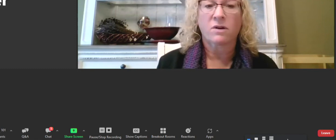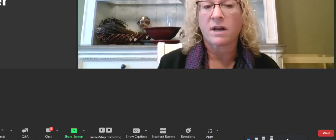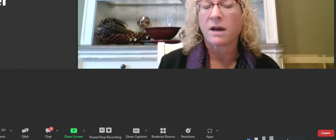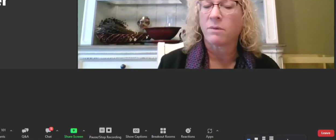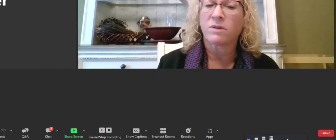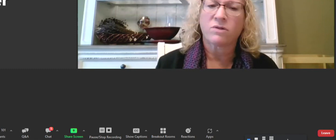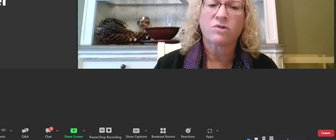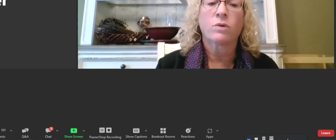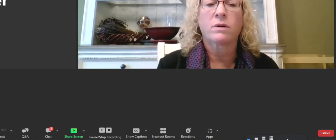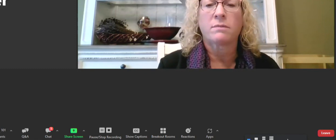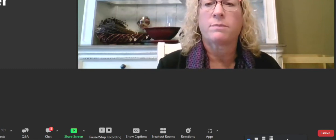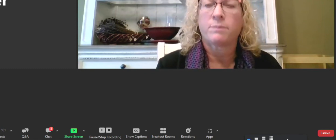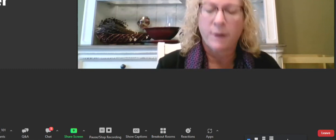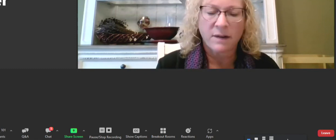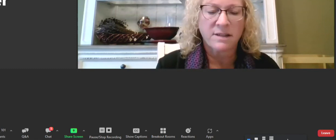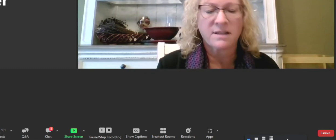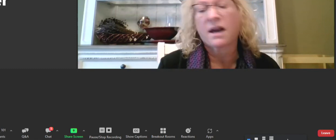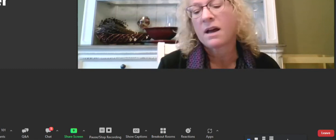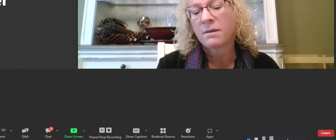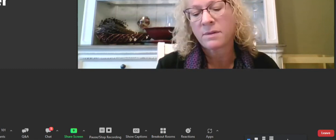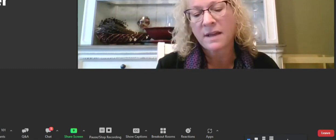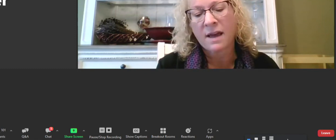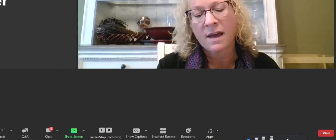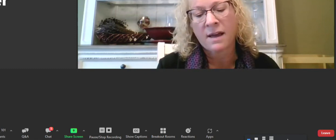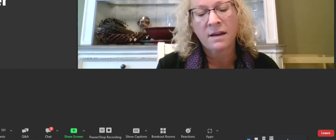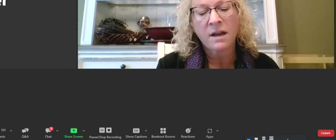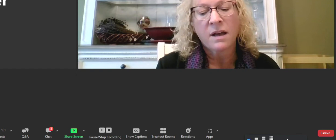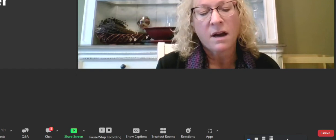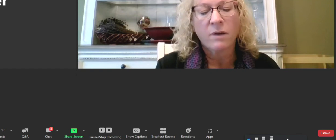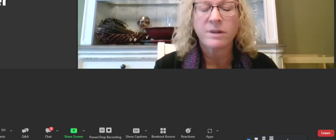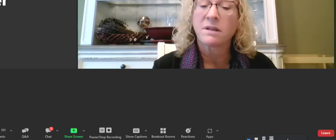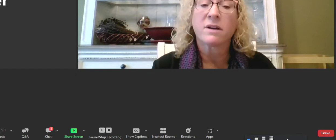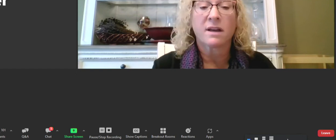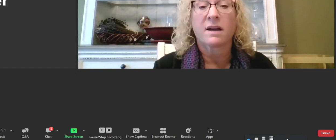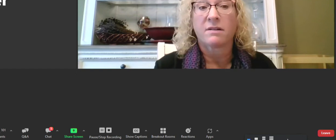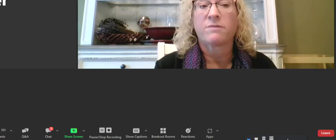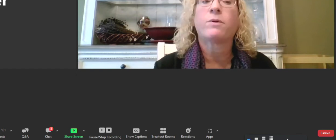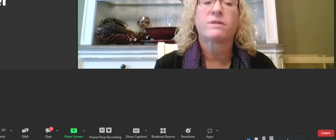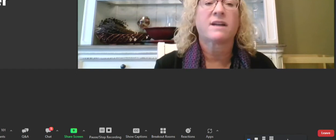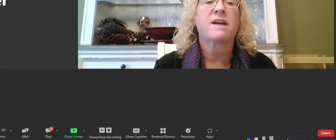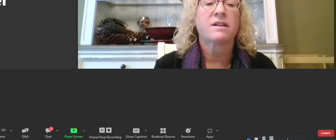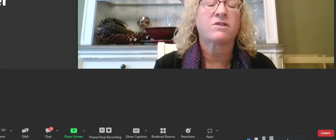starting out with short practice times and always looking for technology.